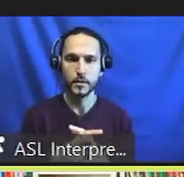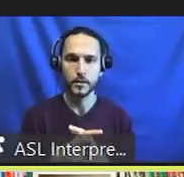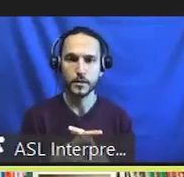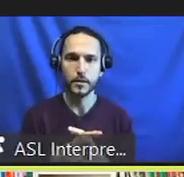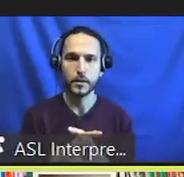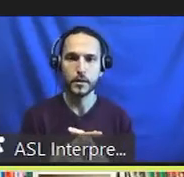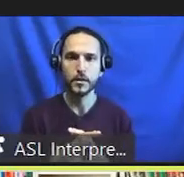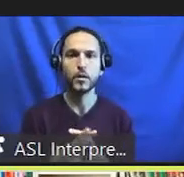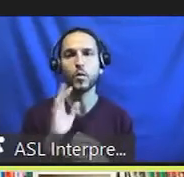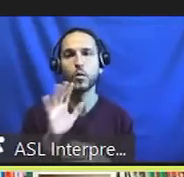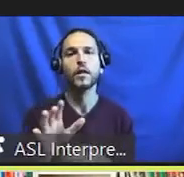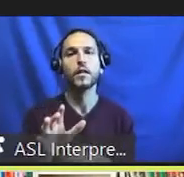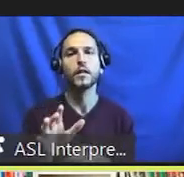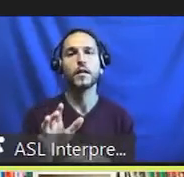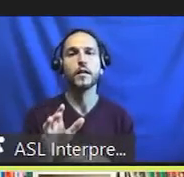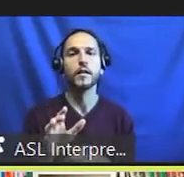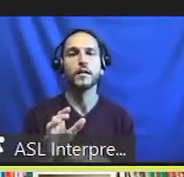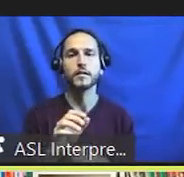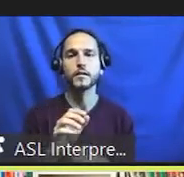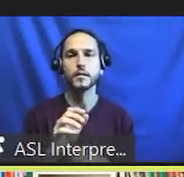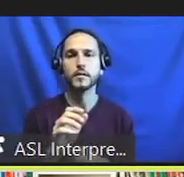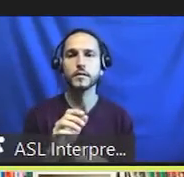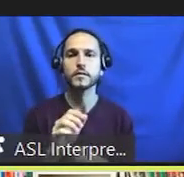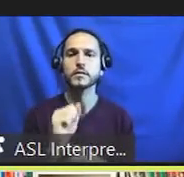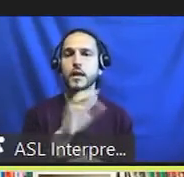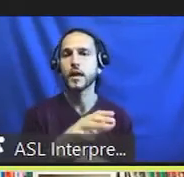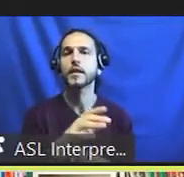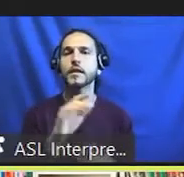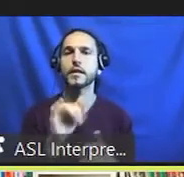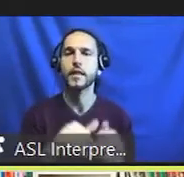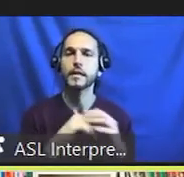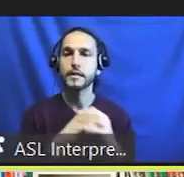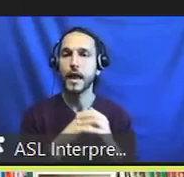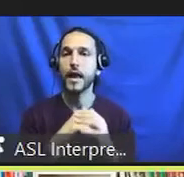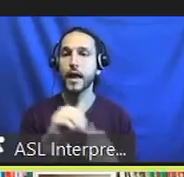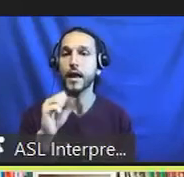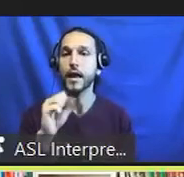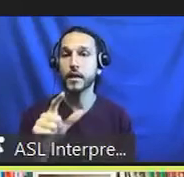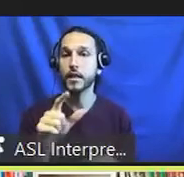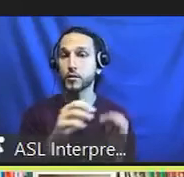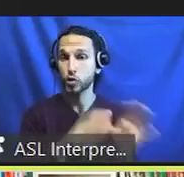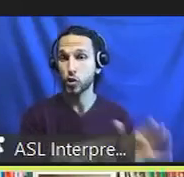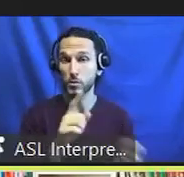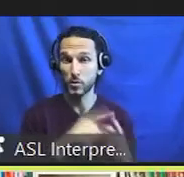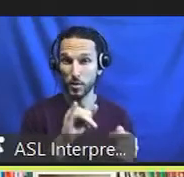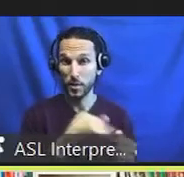send a tactile ASL interpreter to this person's home.